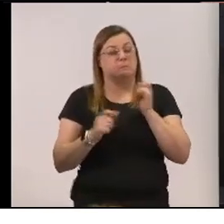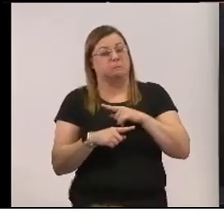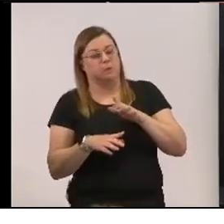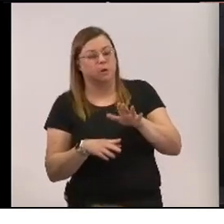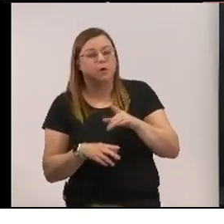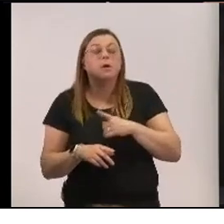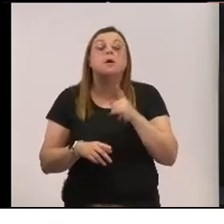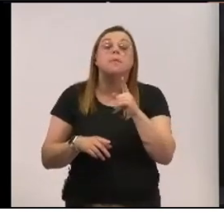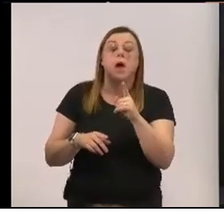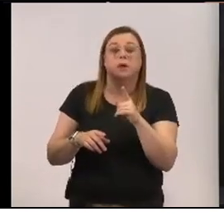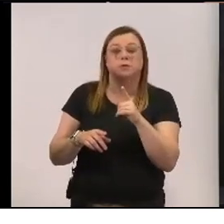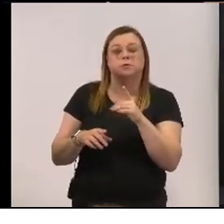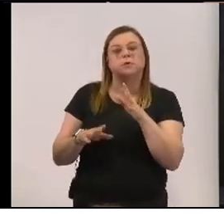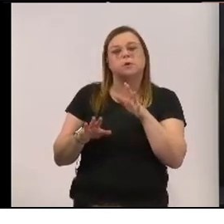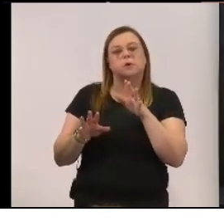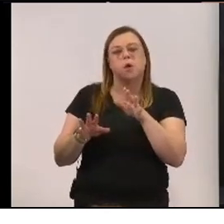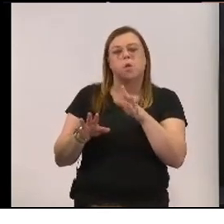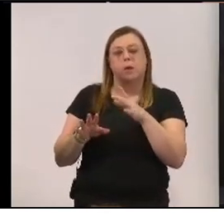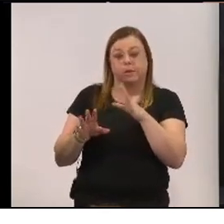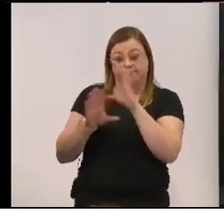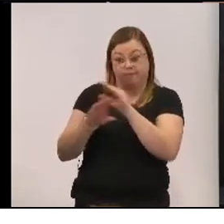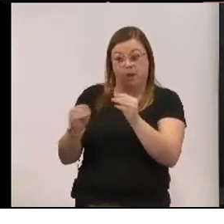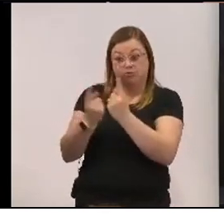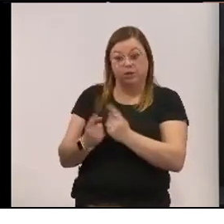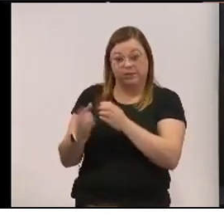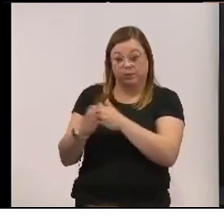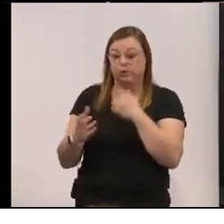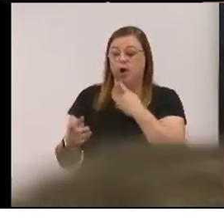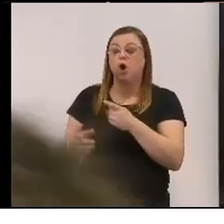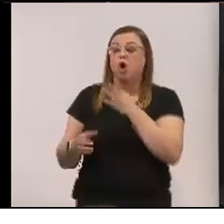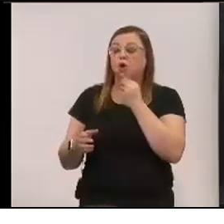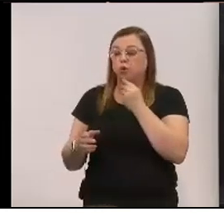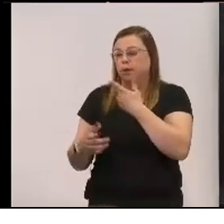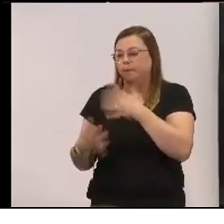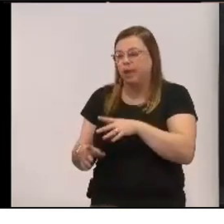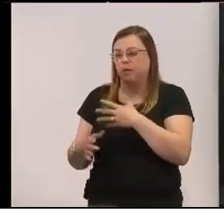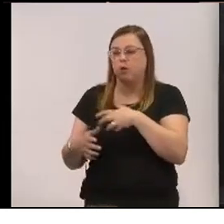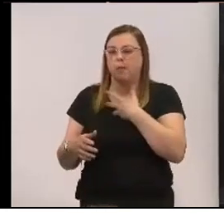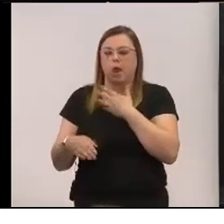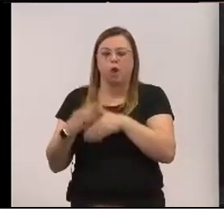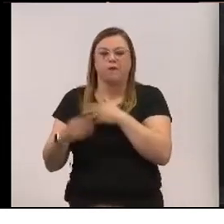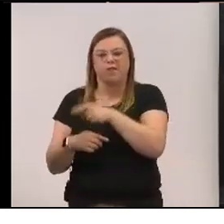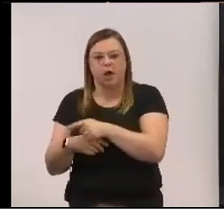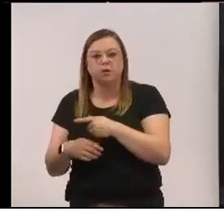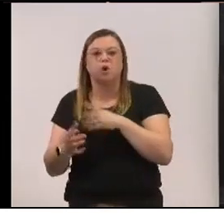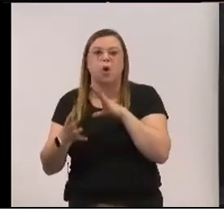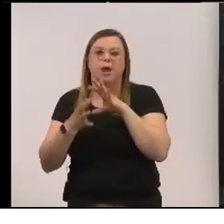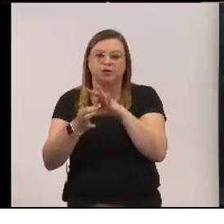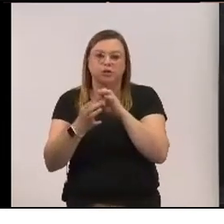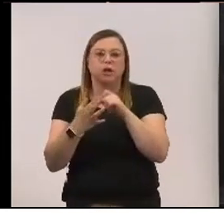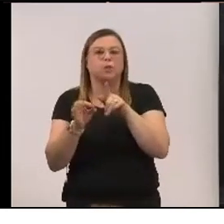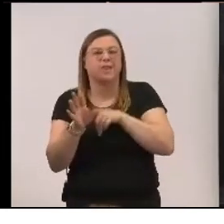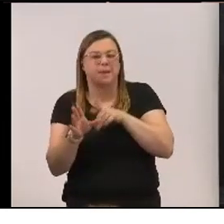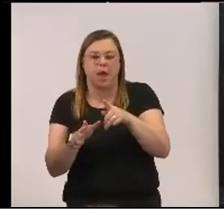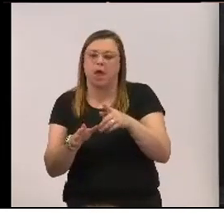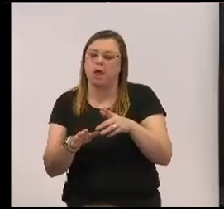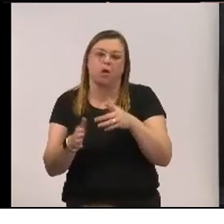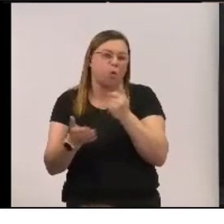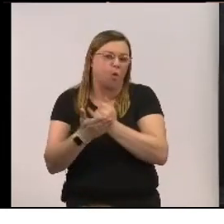bad news in some ways to product teams. We say to them, hey, user has complained about X or their interaction with eBay wasn't the greatest.